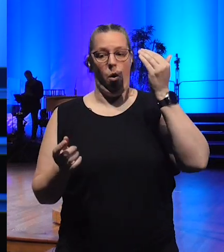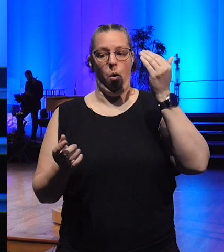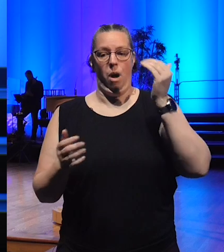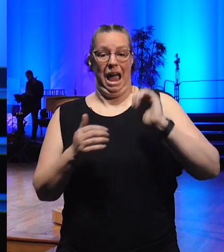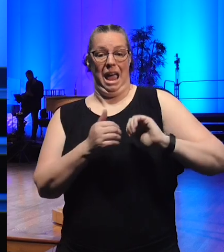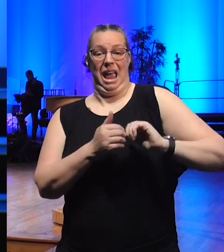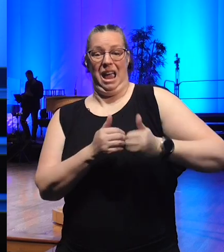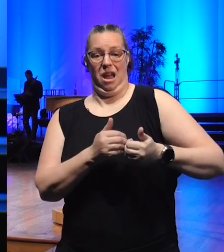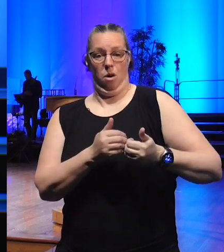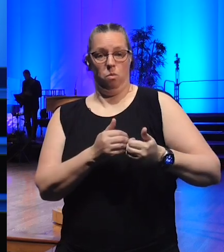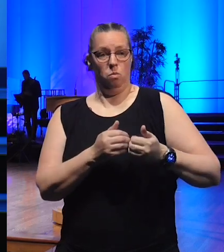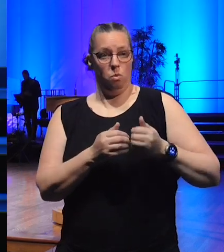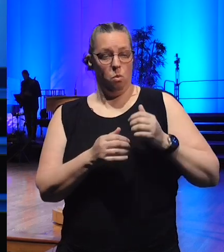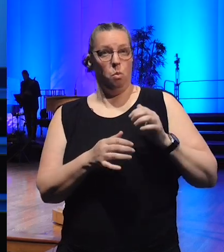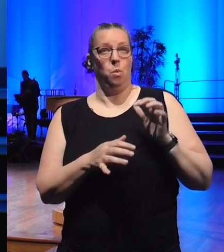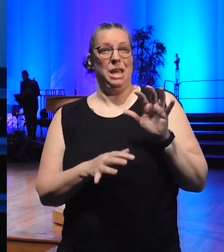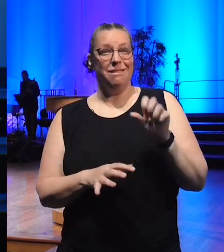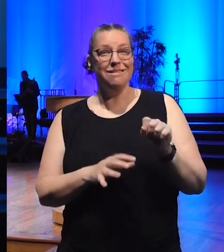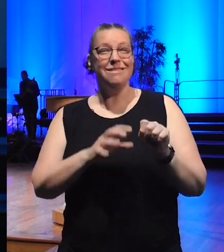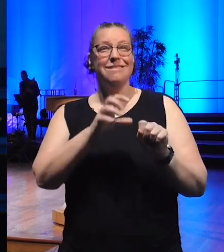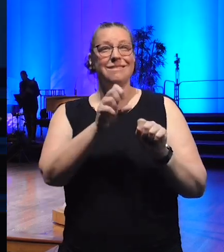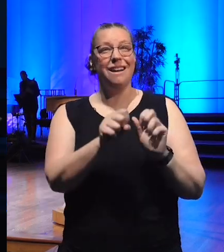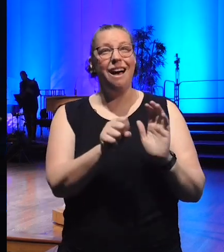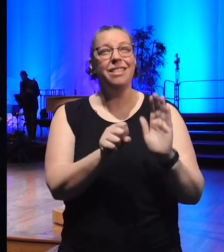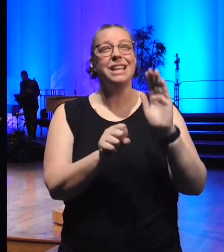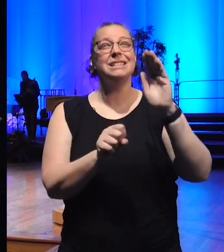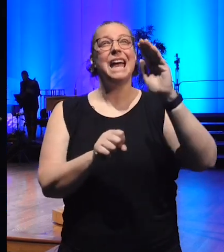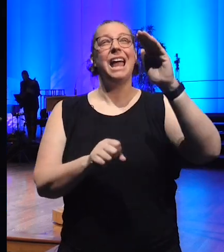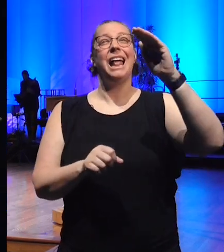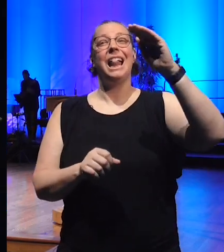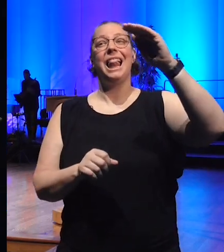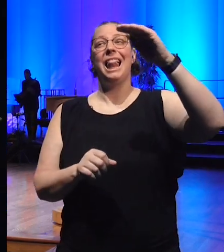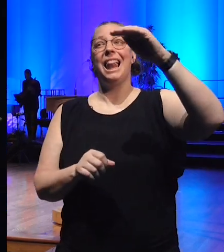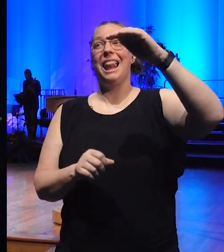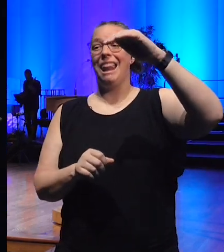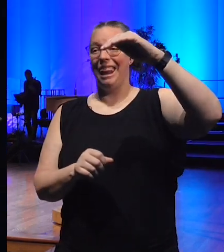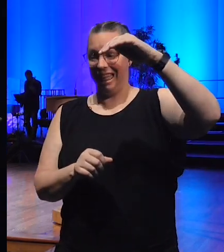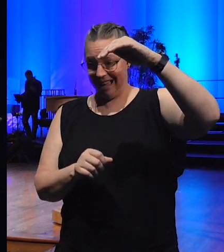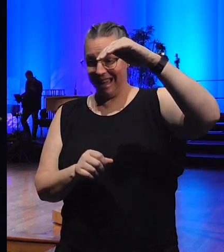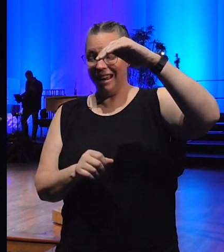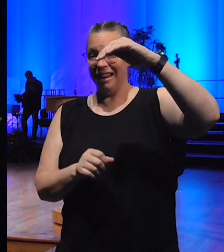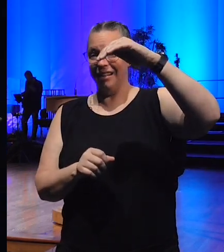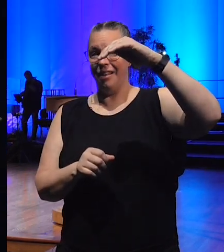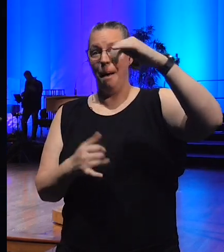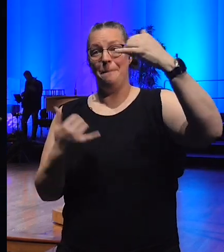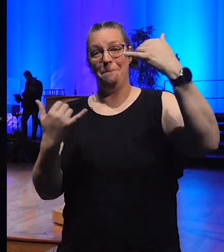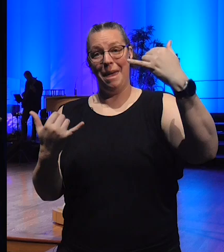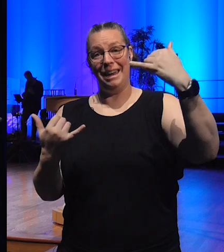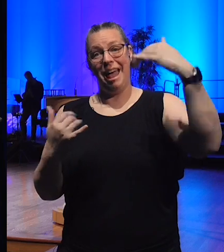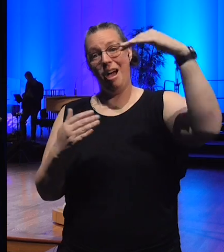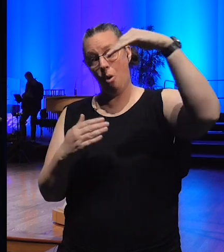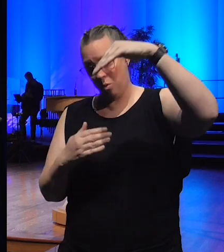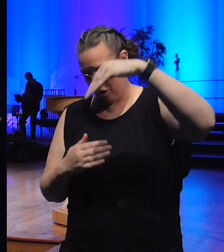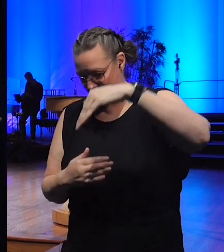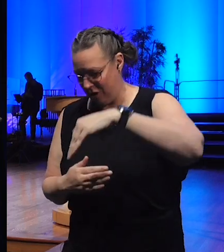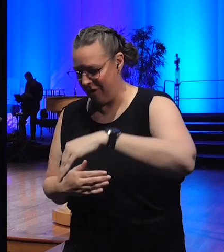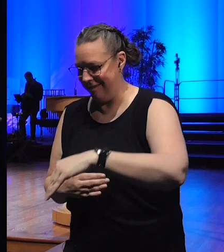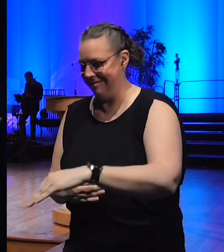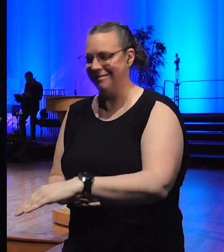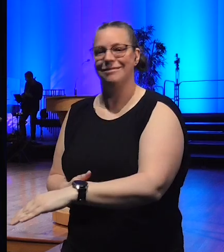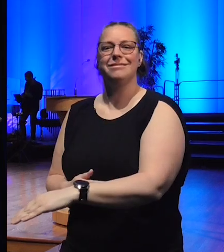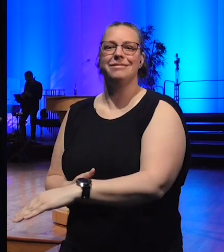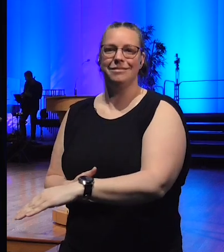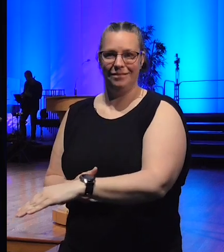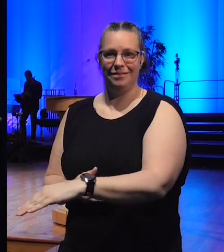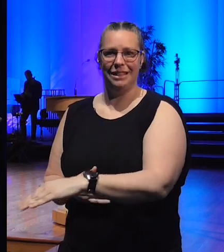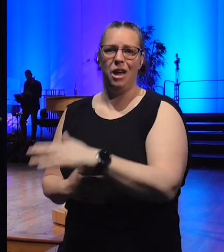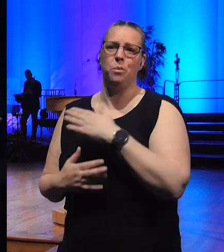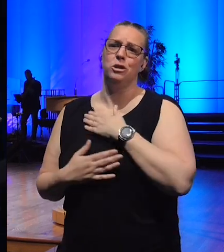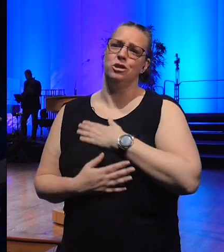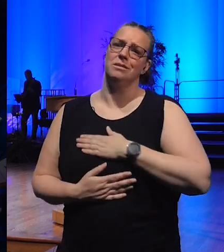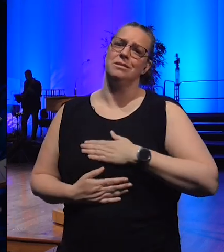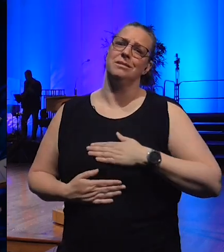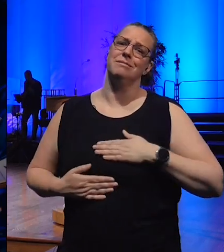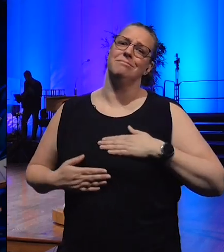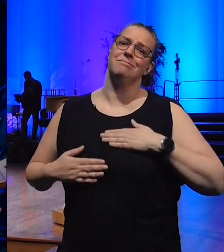hill and since we're on our way down we might as